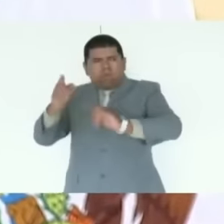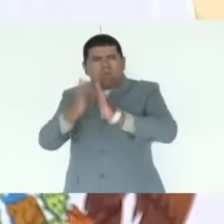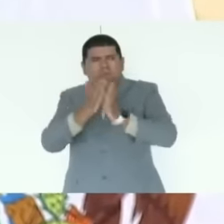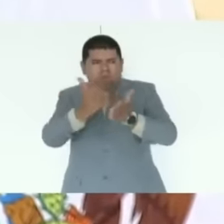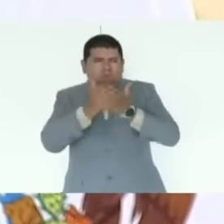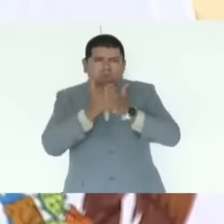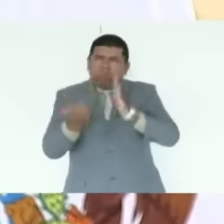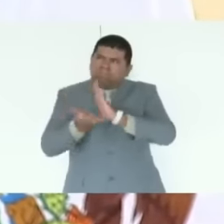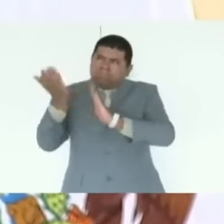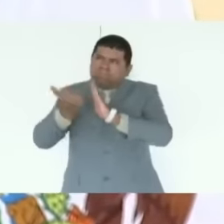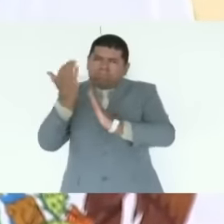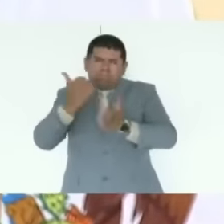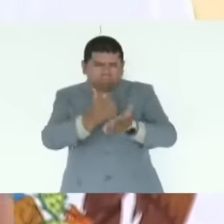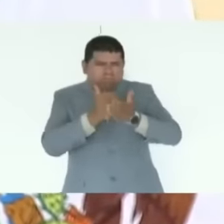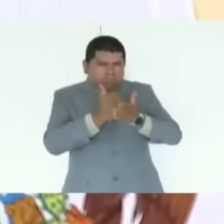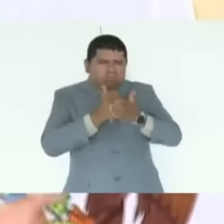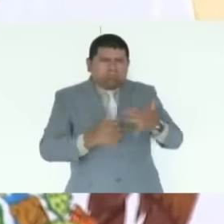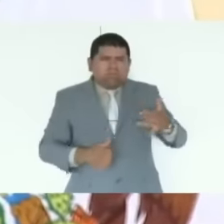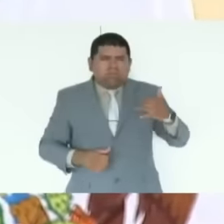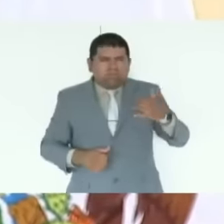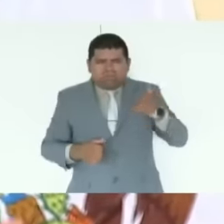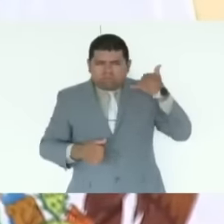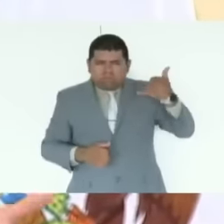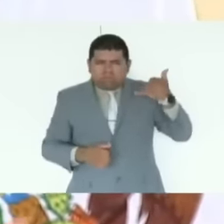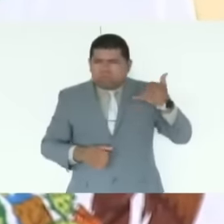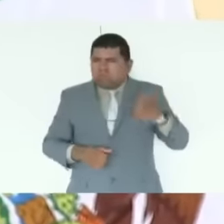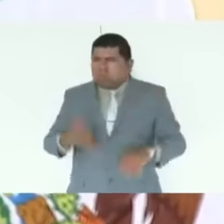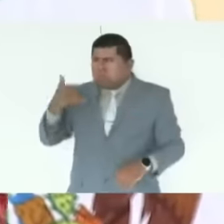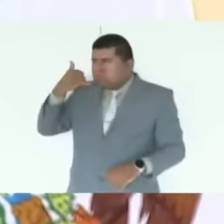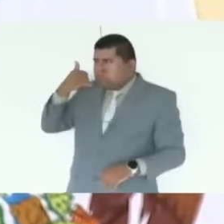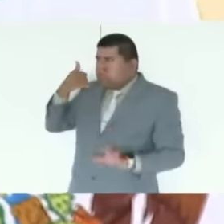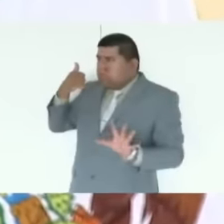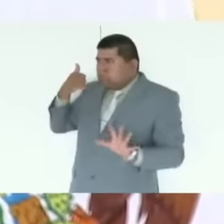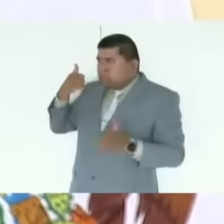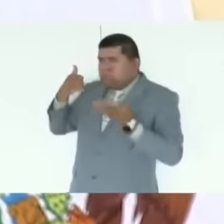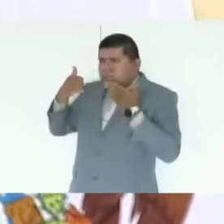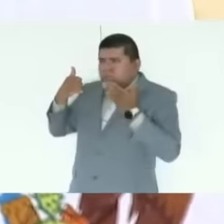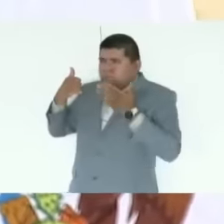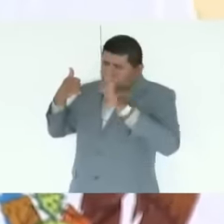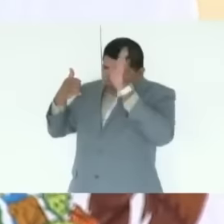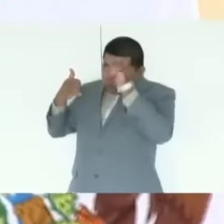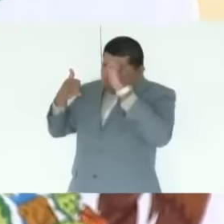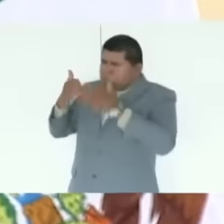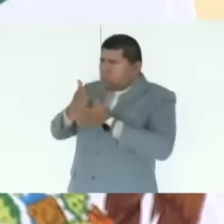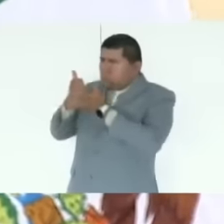the city it was my turn, in addition to being secretary of the environment, to coordinate that work just as the